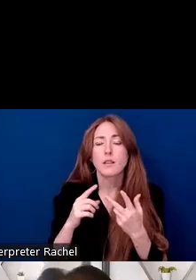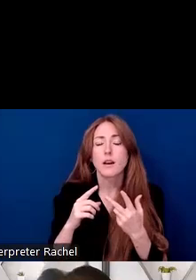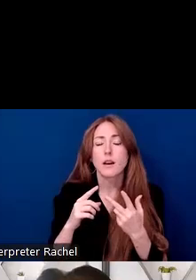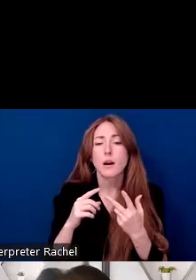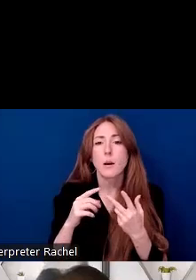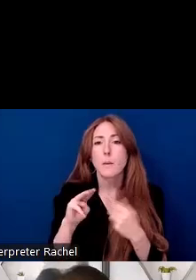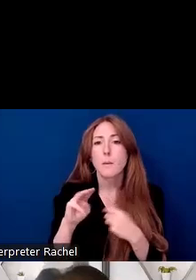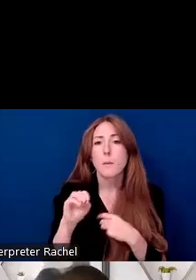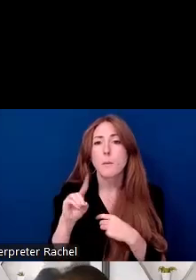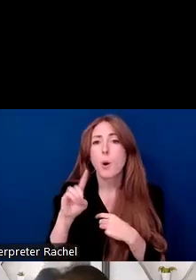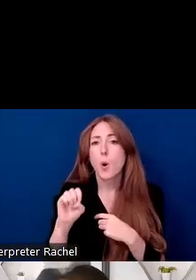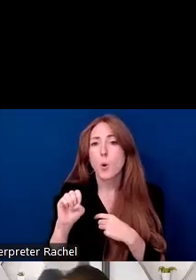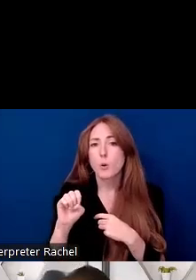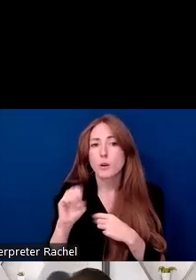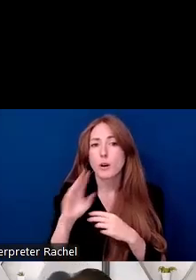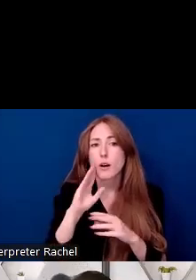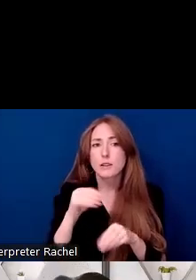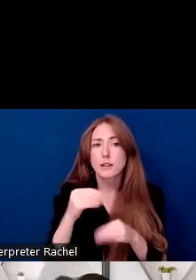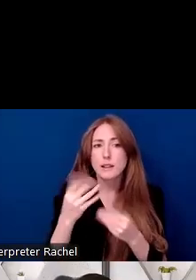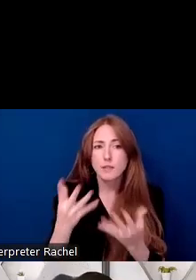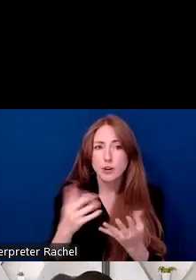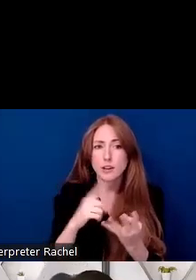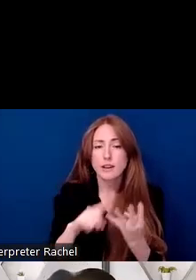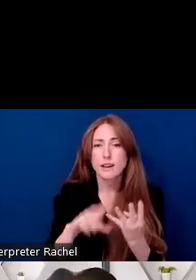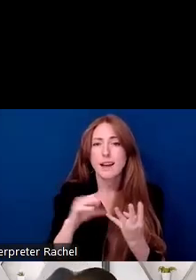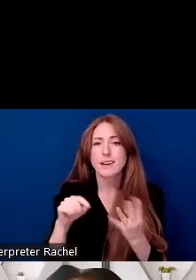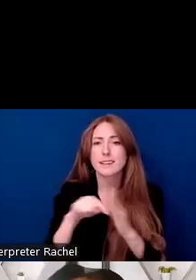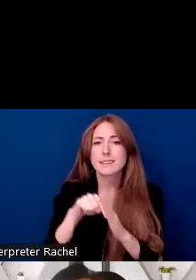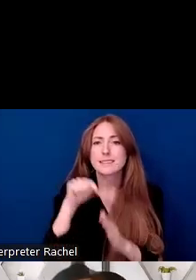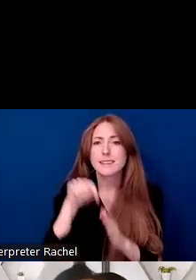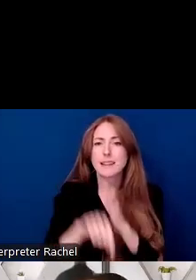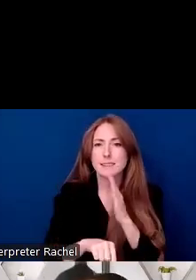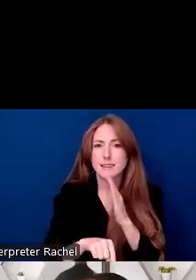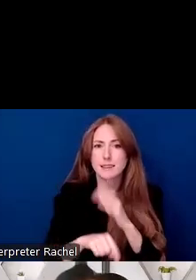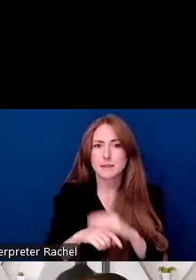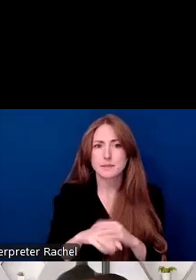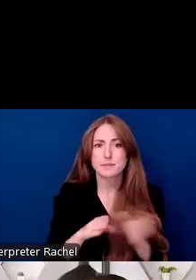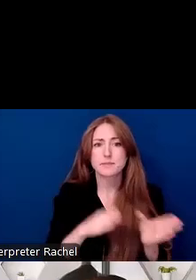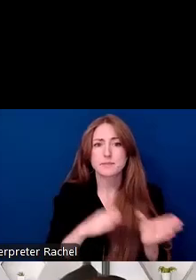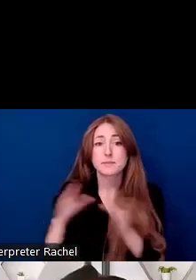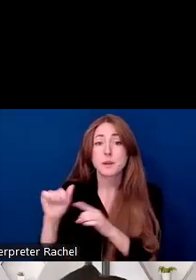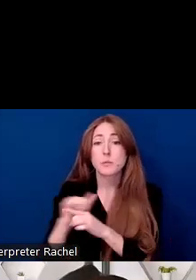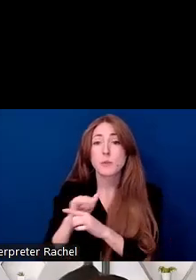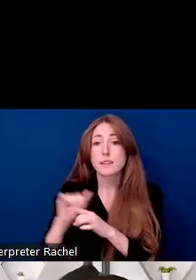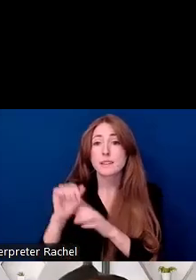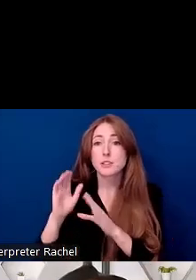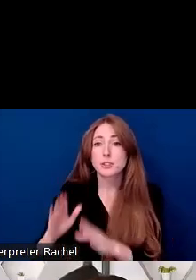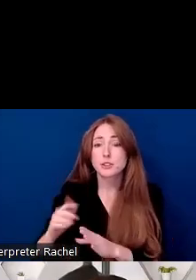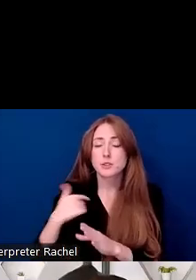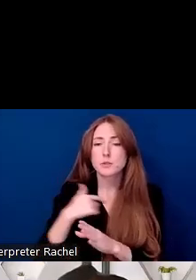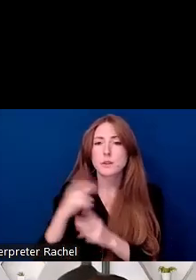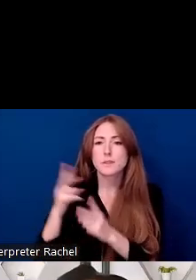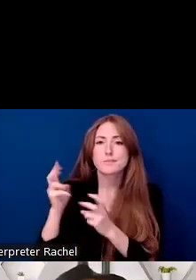intervention. For practitioners, we extracted data related to practitioner age, profession,